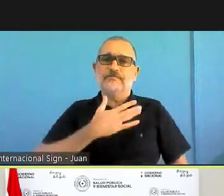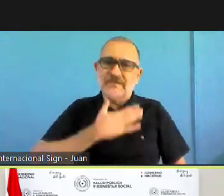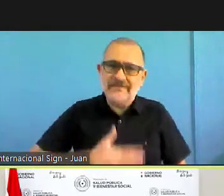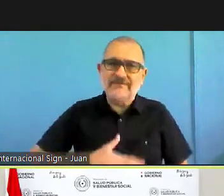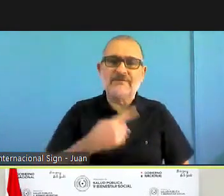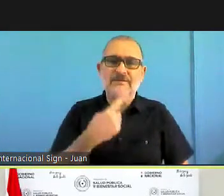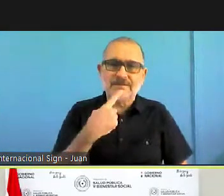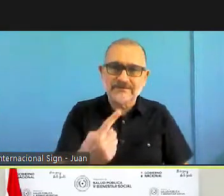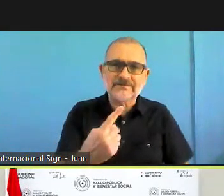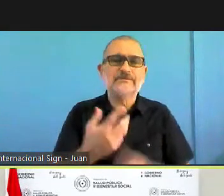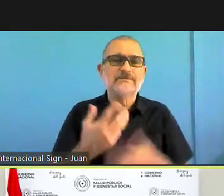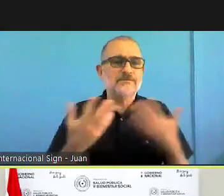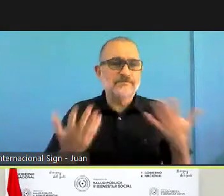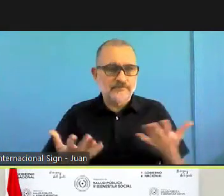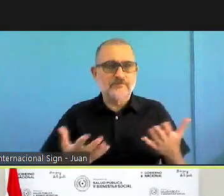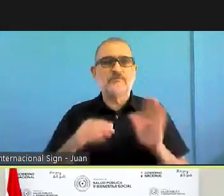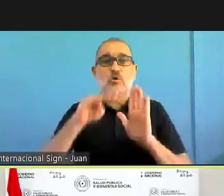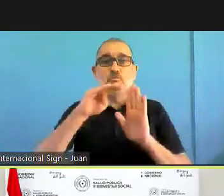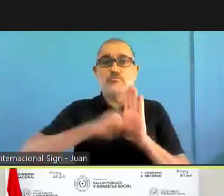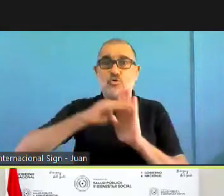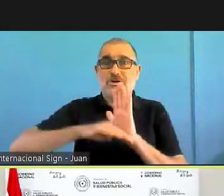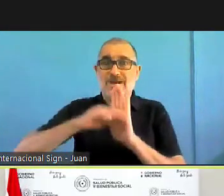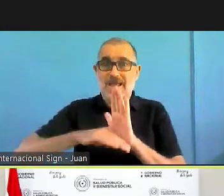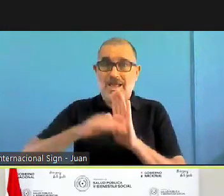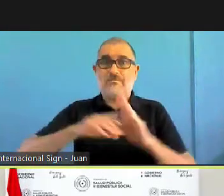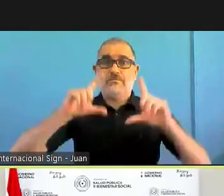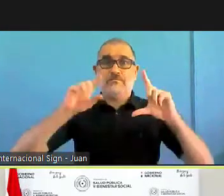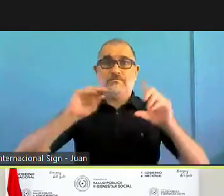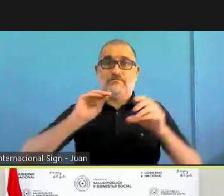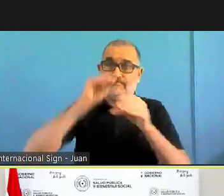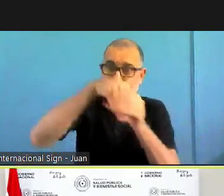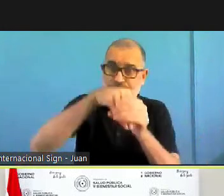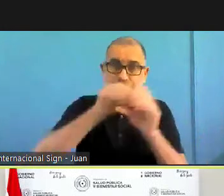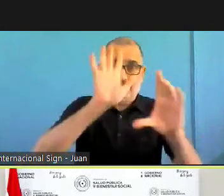So, resolution in hand, we set to work.